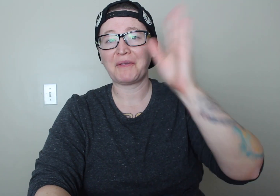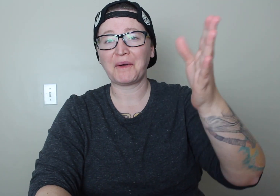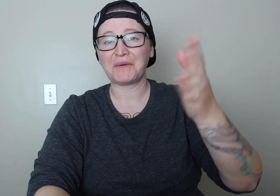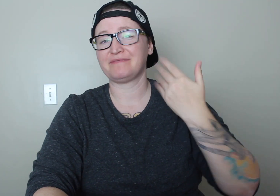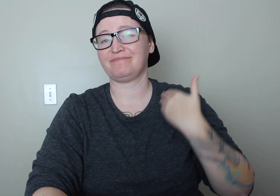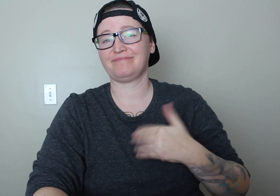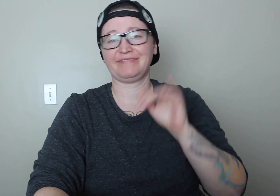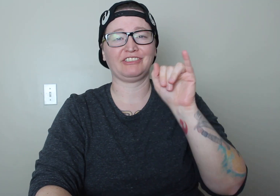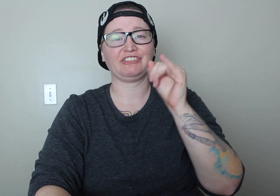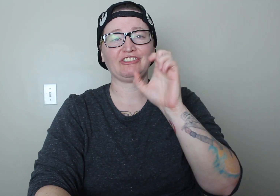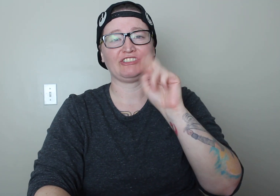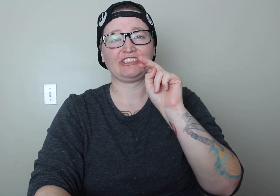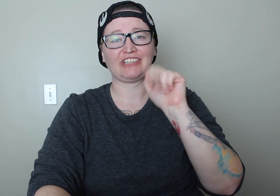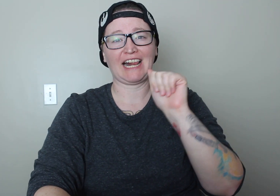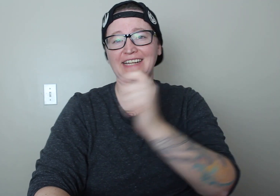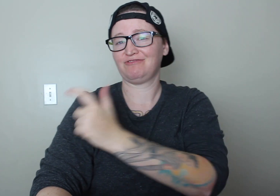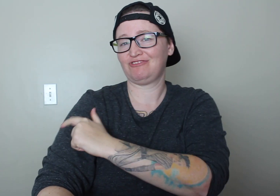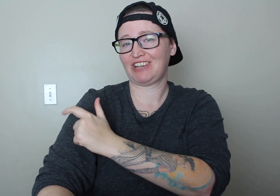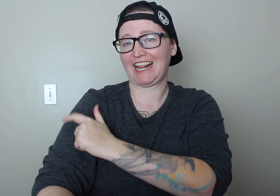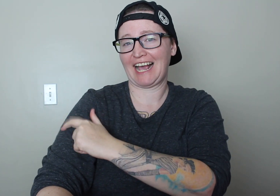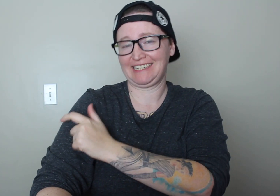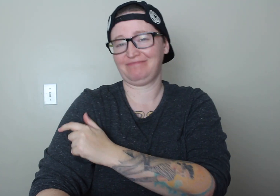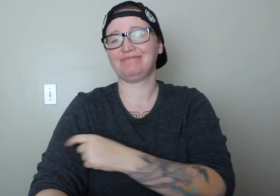Hello, I am Jenna (name sign).